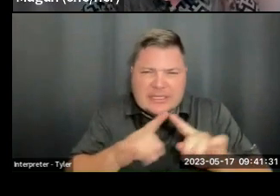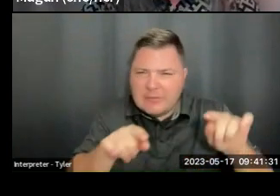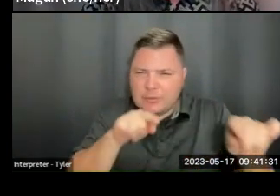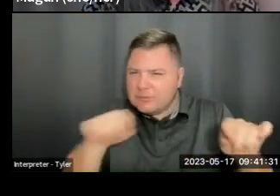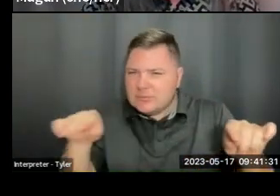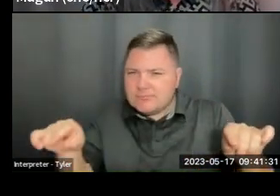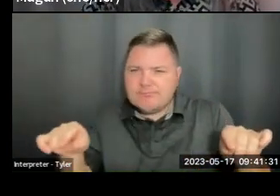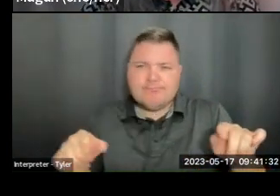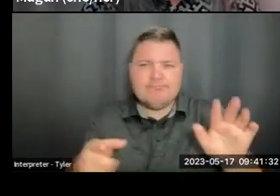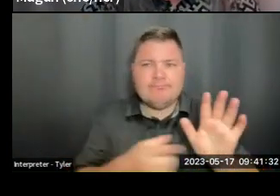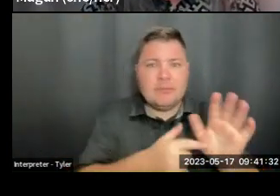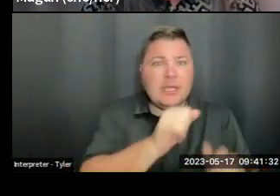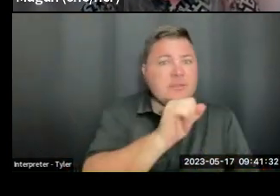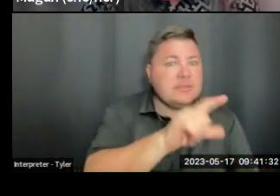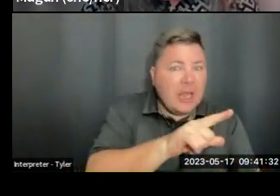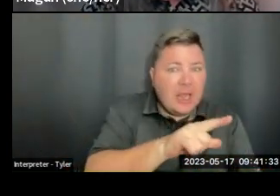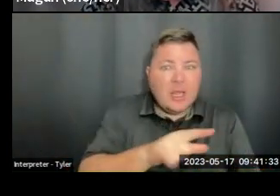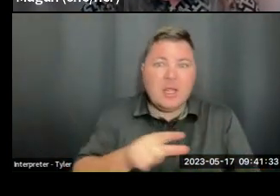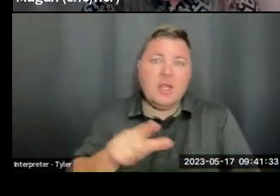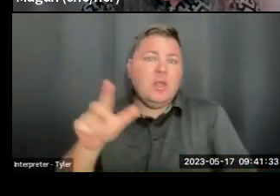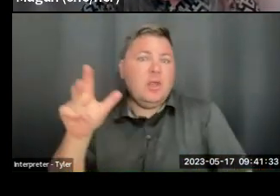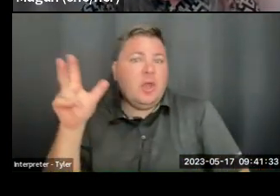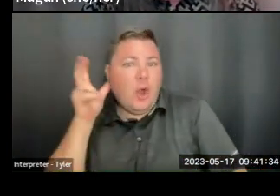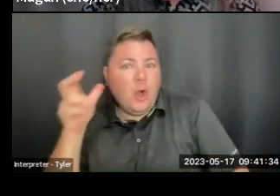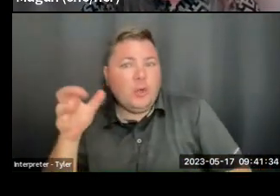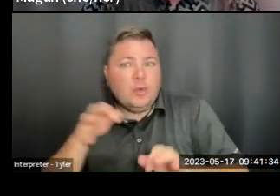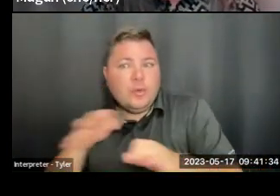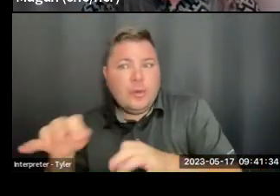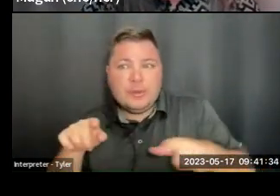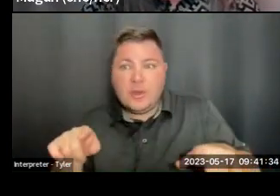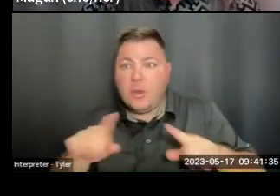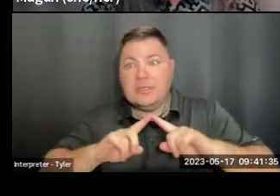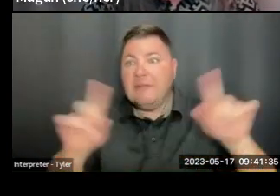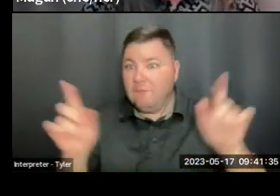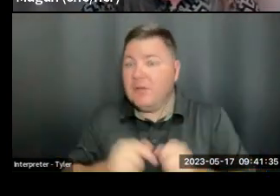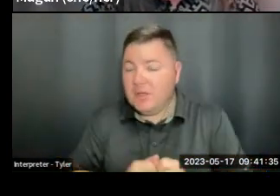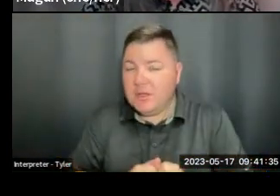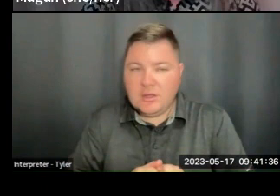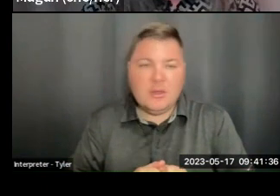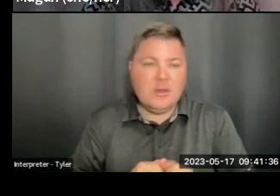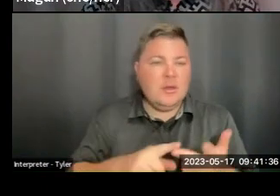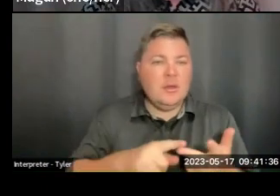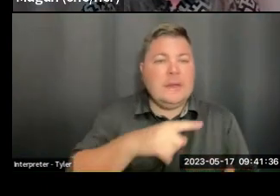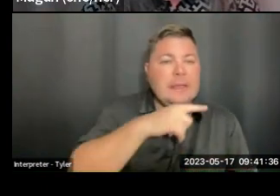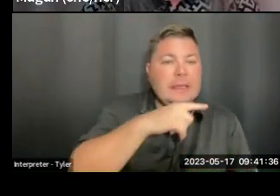you provide and understand what they are and the difference between ASL and